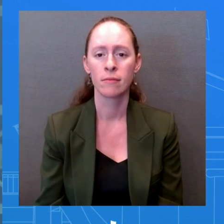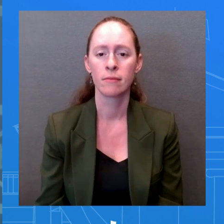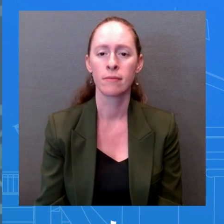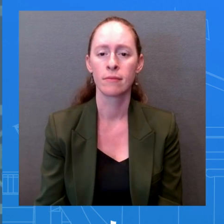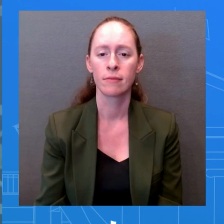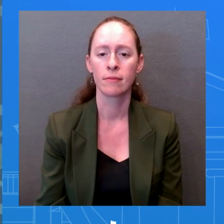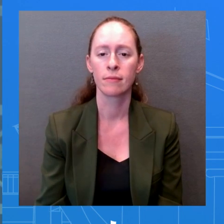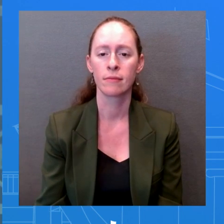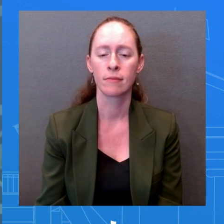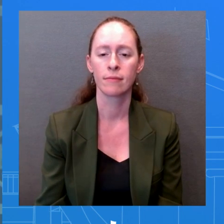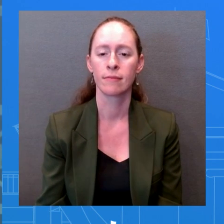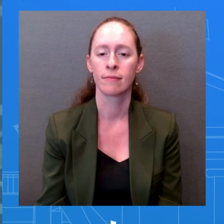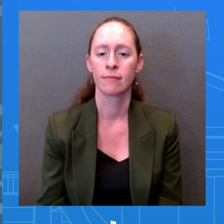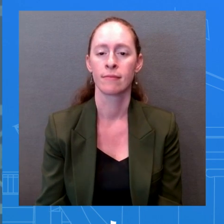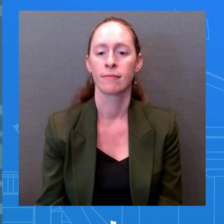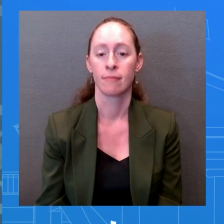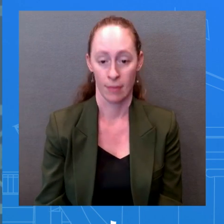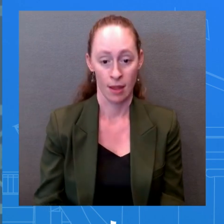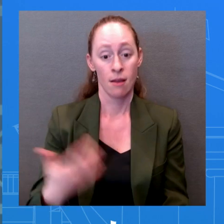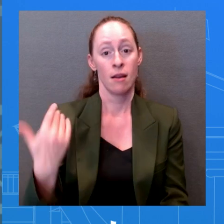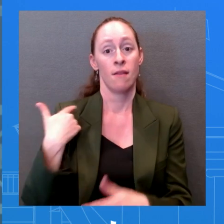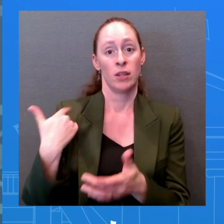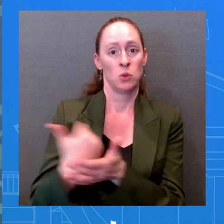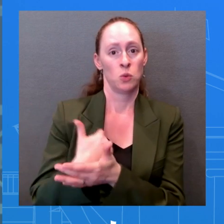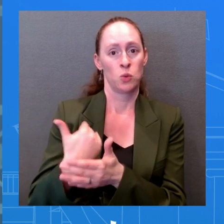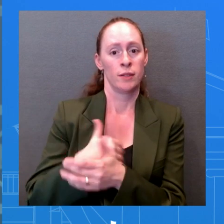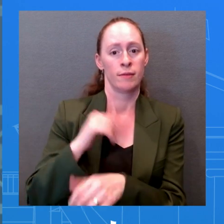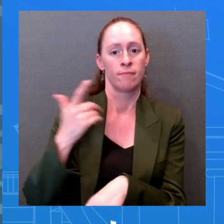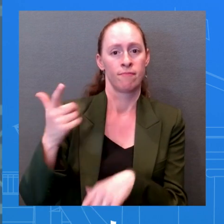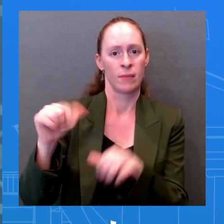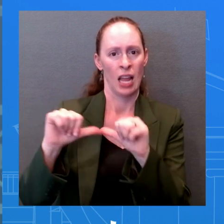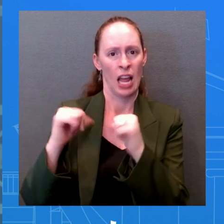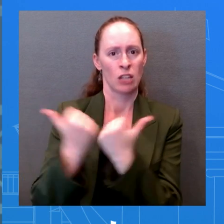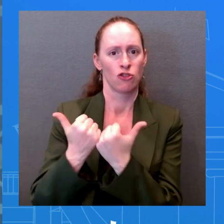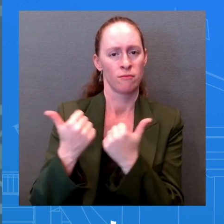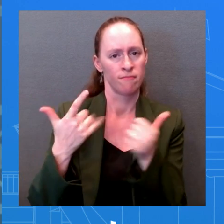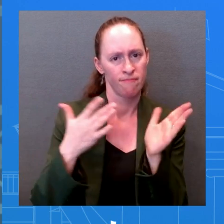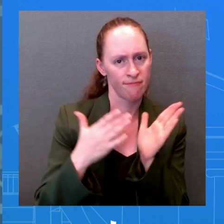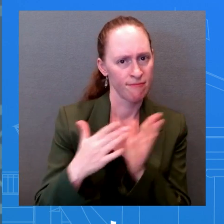and community engagement to prevent, respond to, and recover from hate-fueled violence.